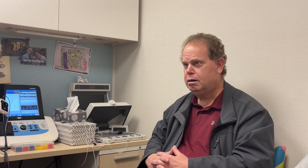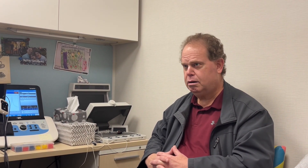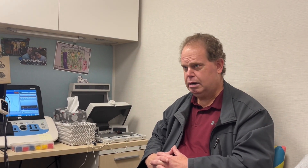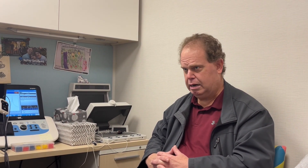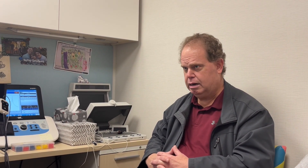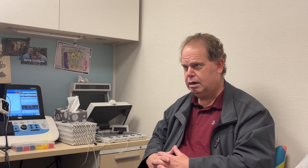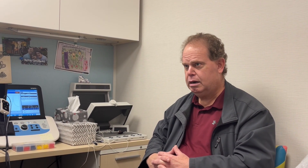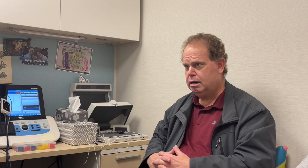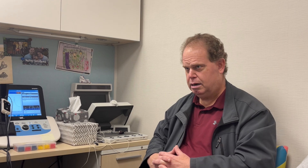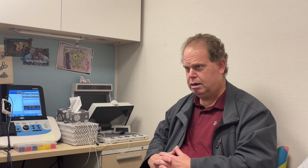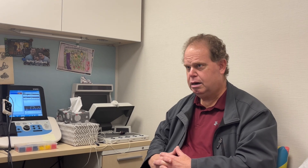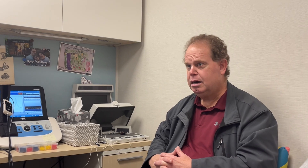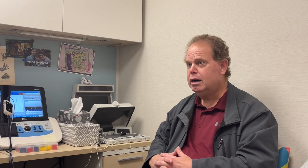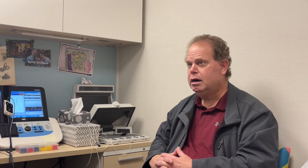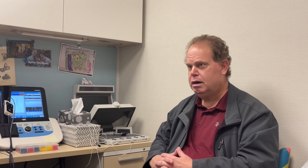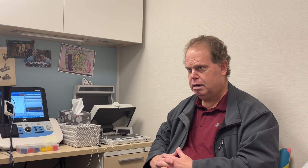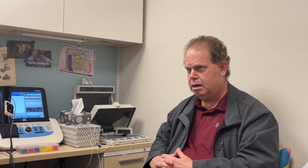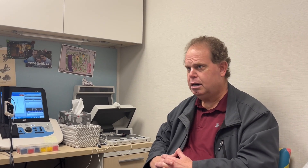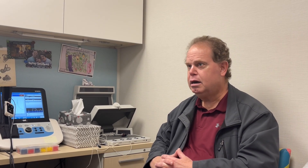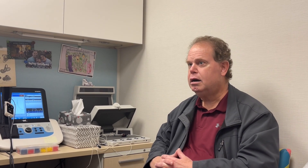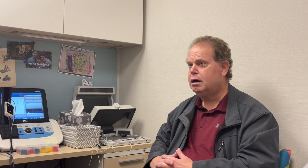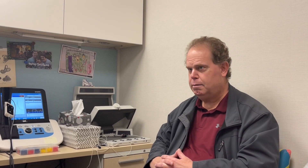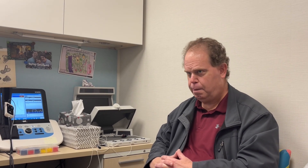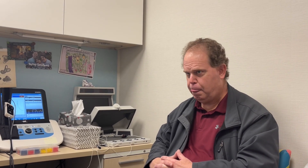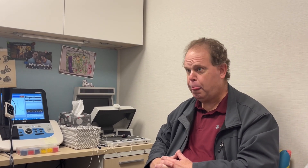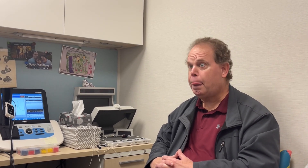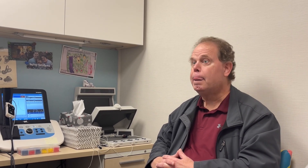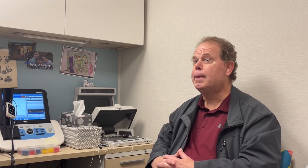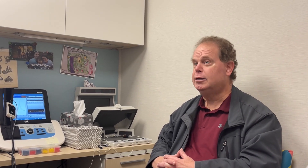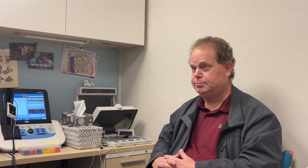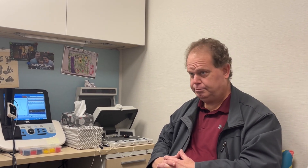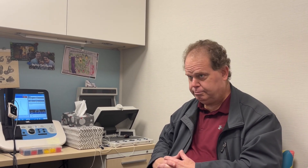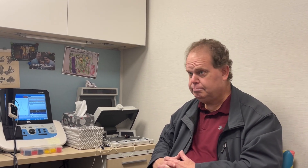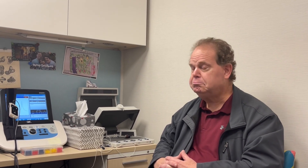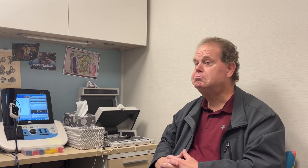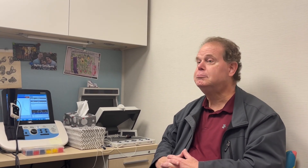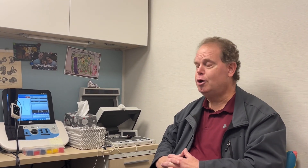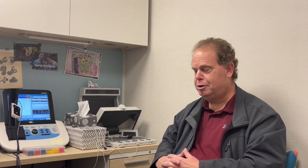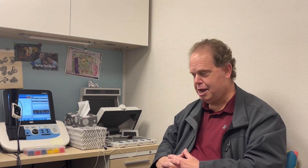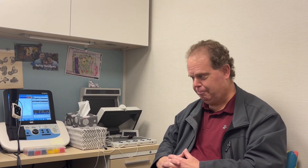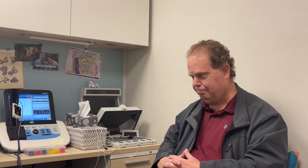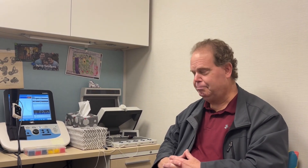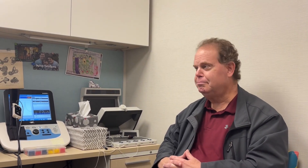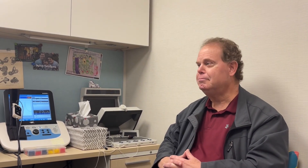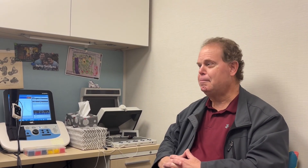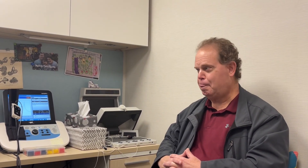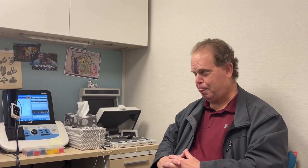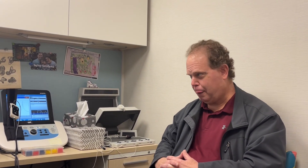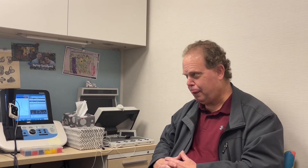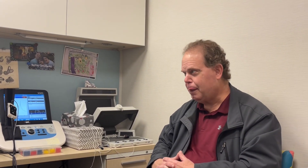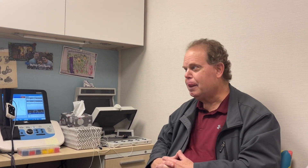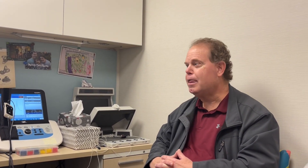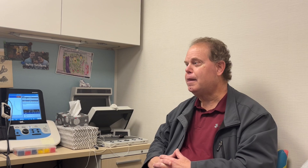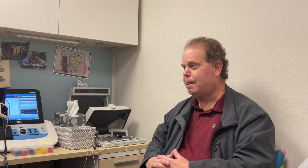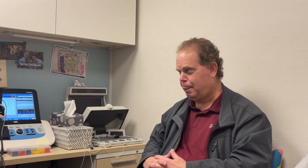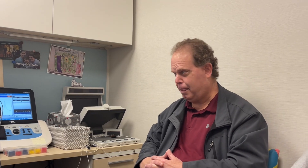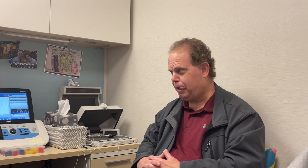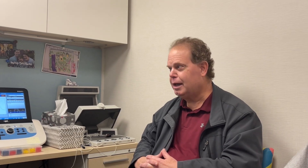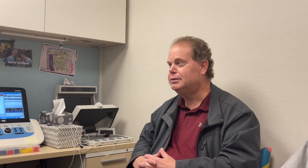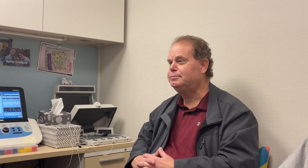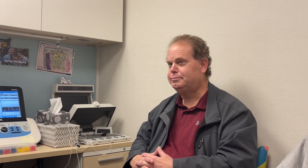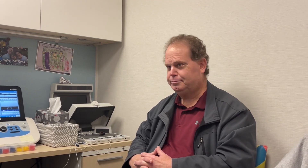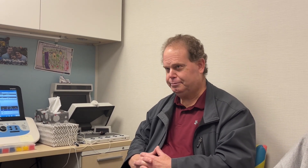Step so there's about I don't know 100 steps before understanding